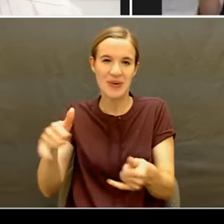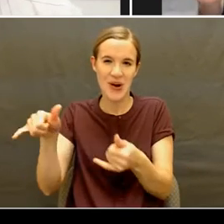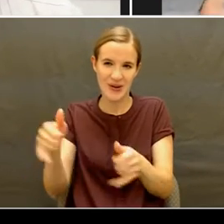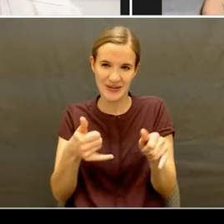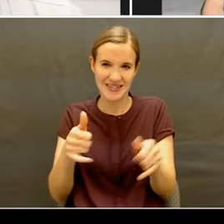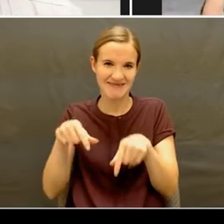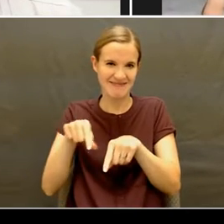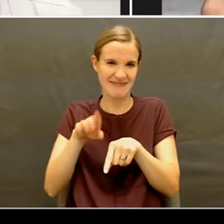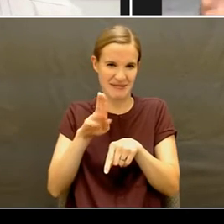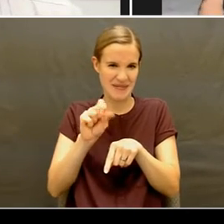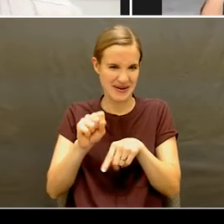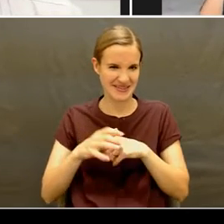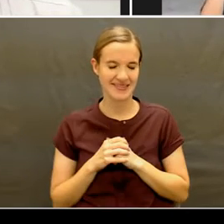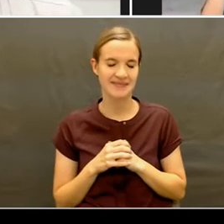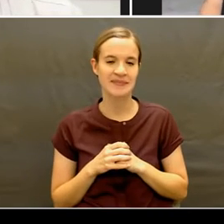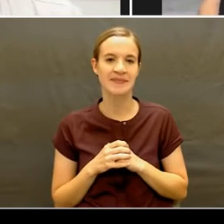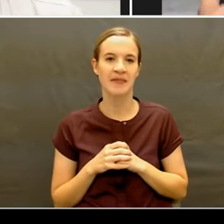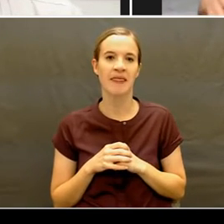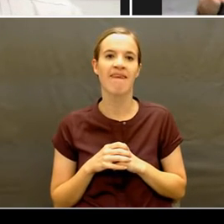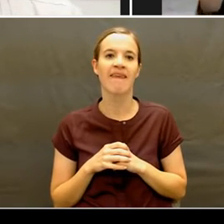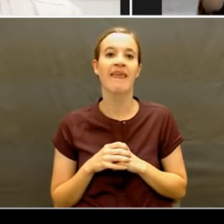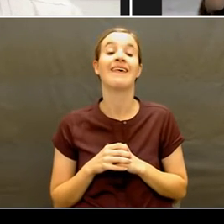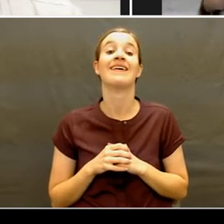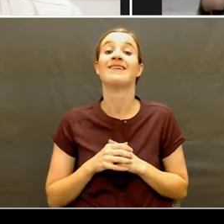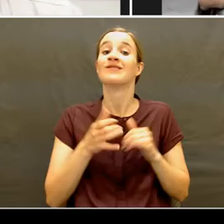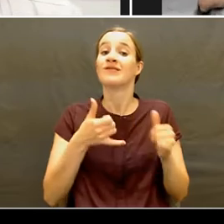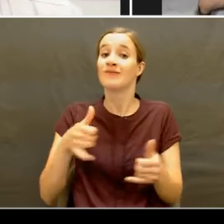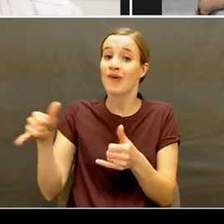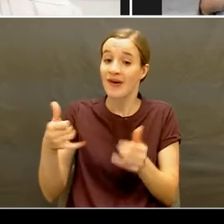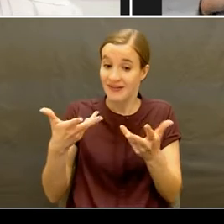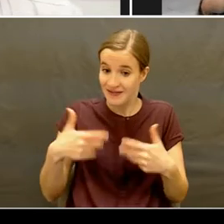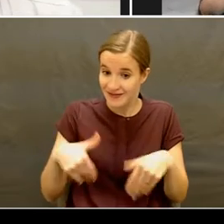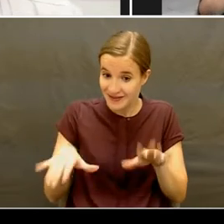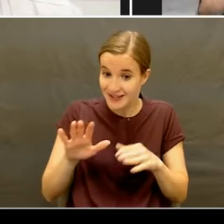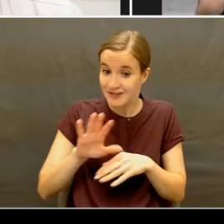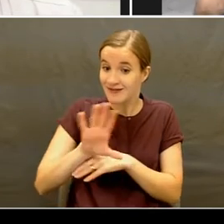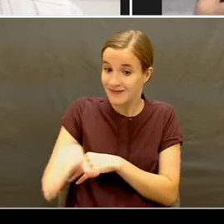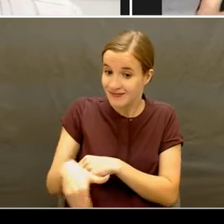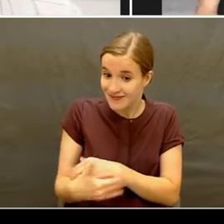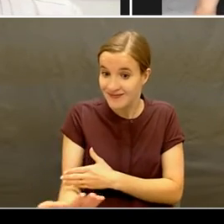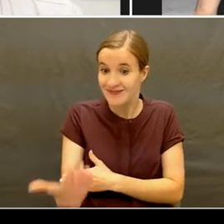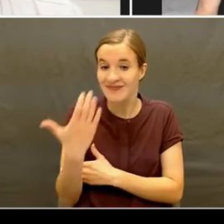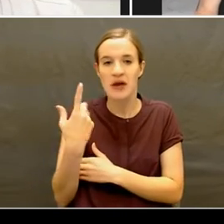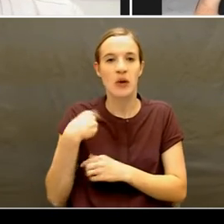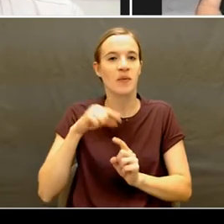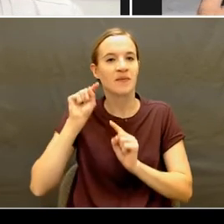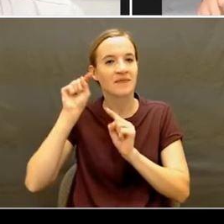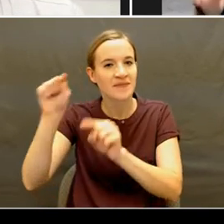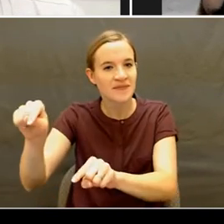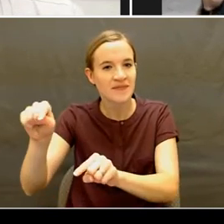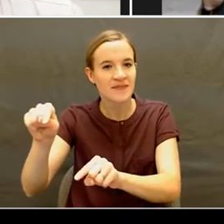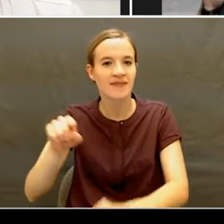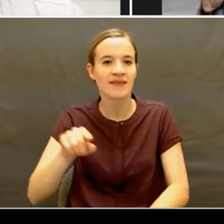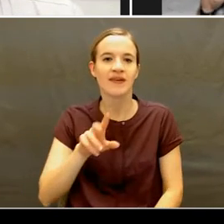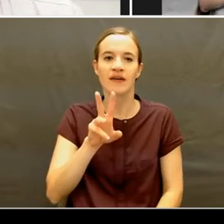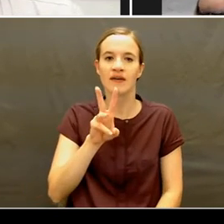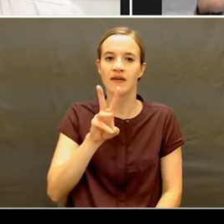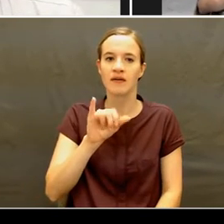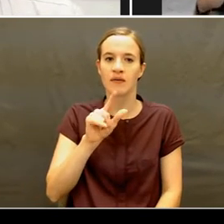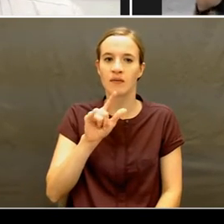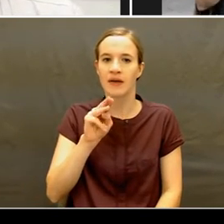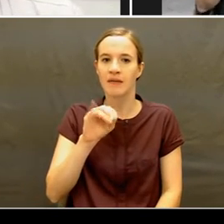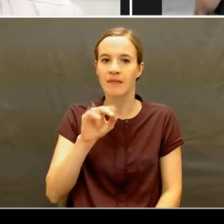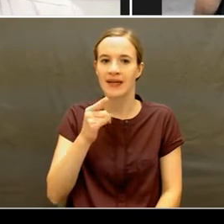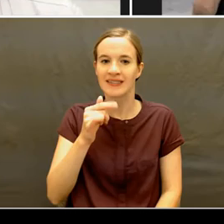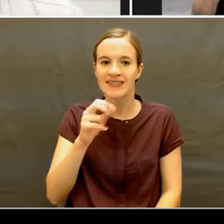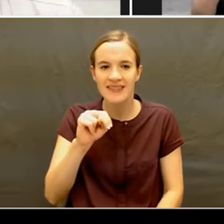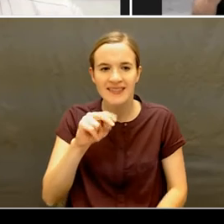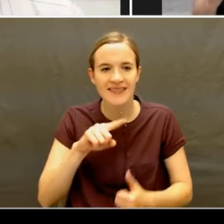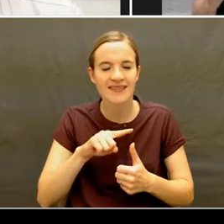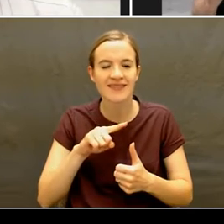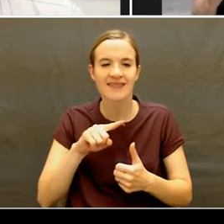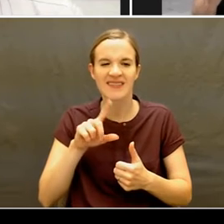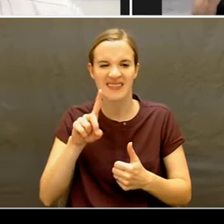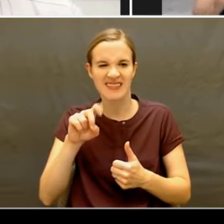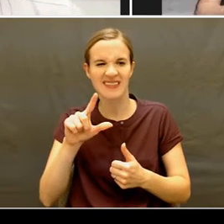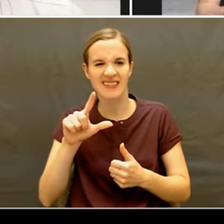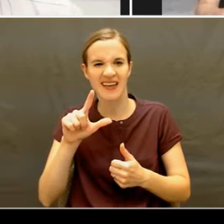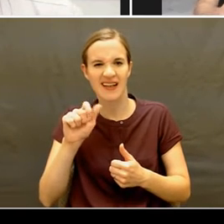morning and we hit we had a rally at Wilmington, Delaware went from Wilmington to Baltimore have a